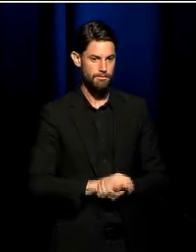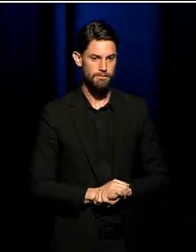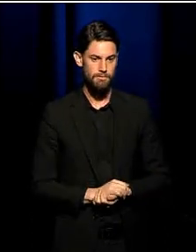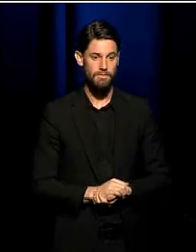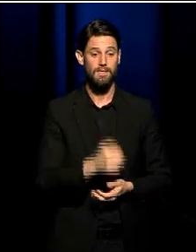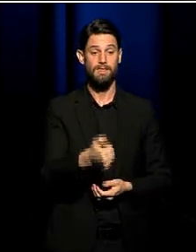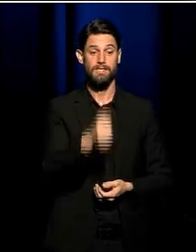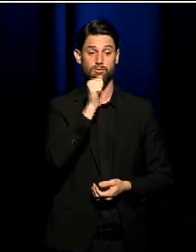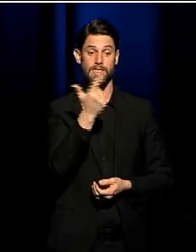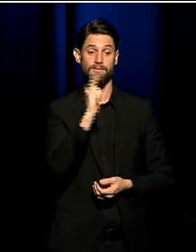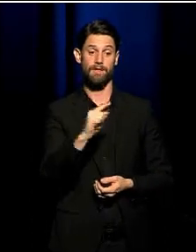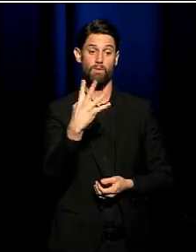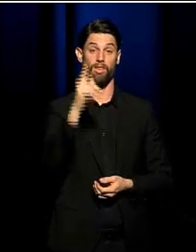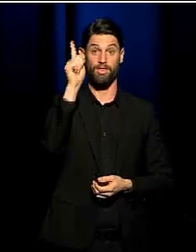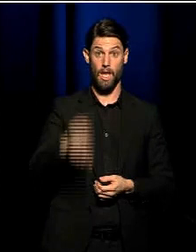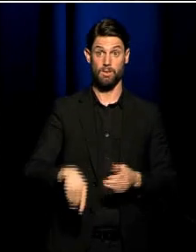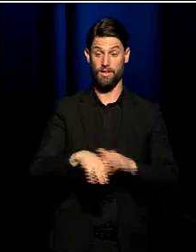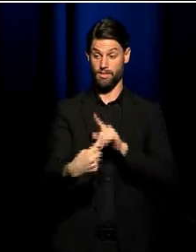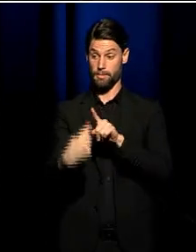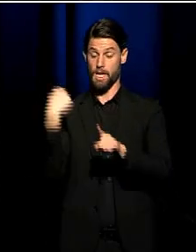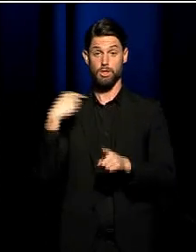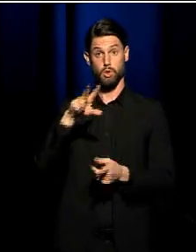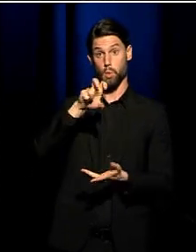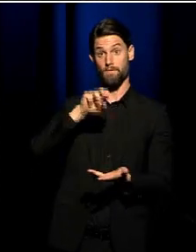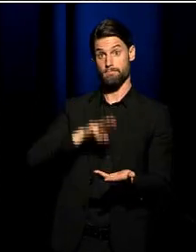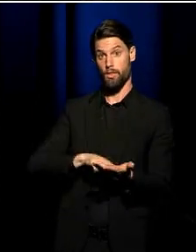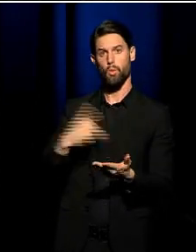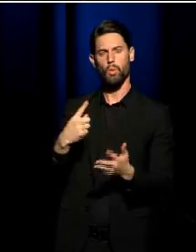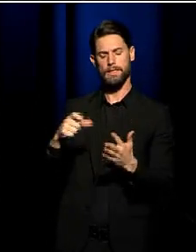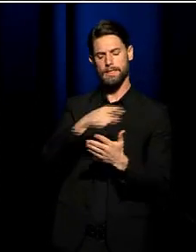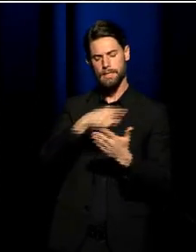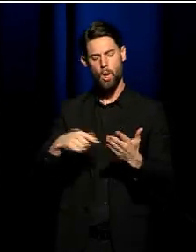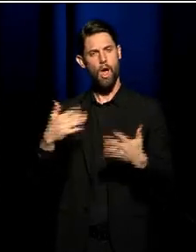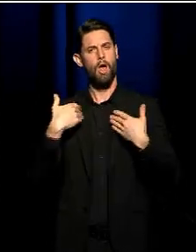disability or longed for a long-term health condition avoided using public